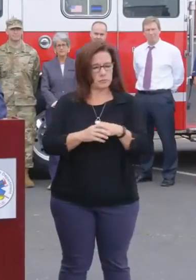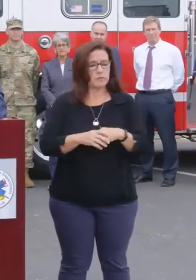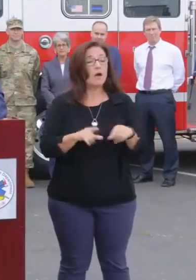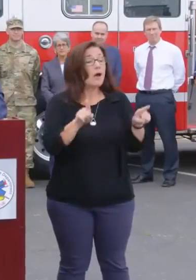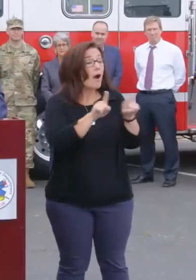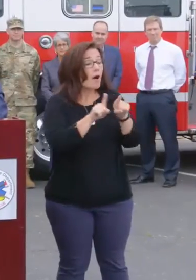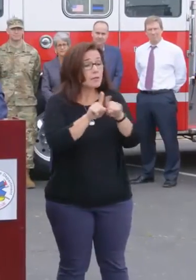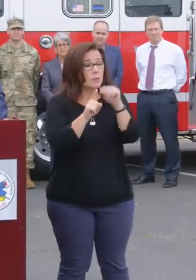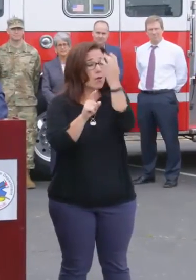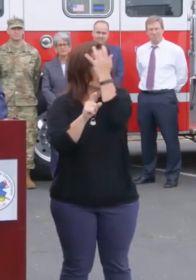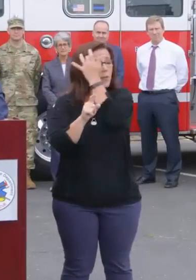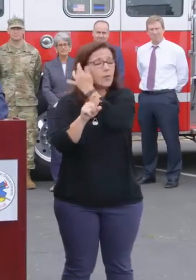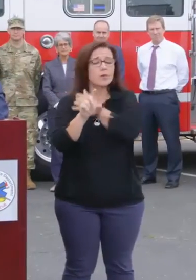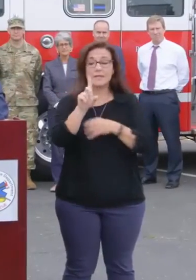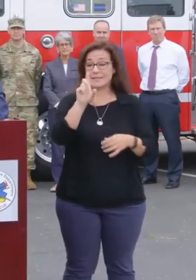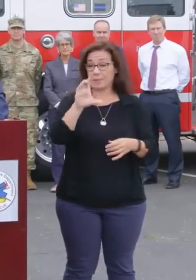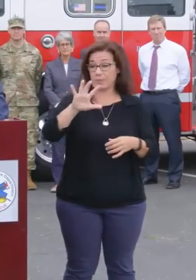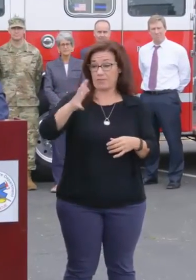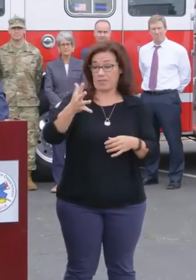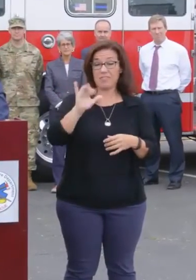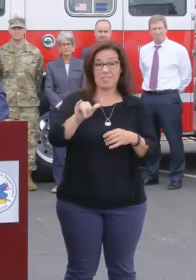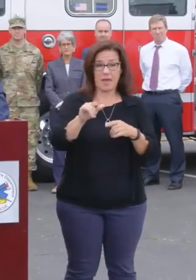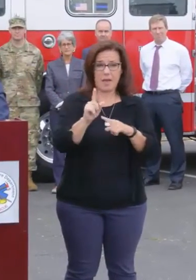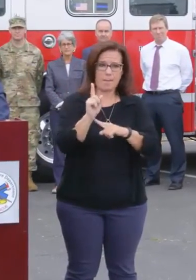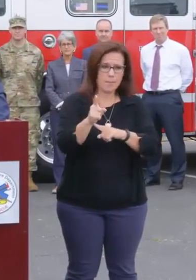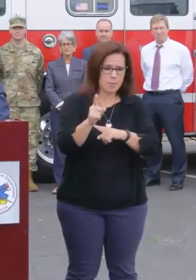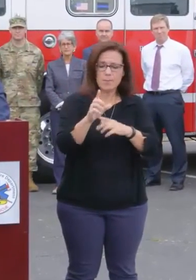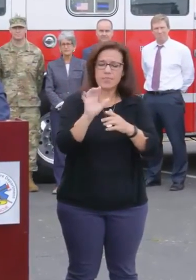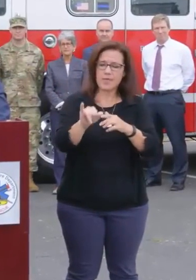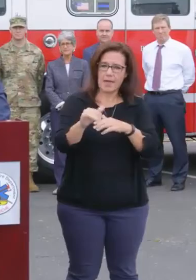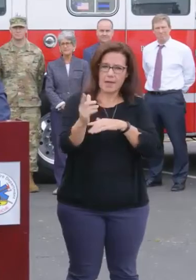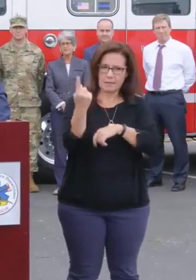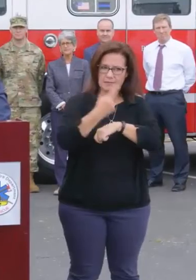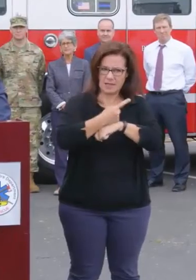A similar accomplishment and announcement the very next day in Ventura County.